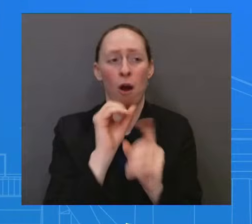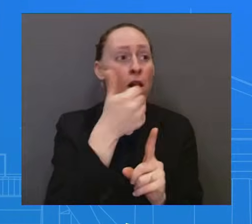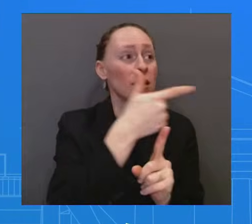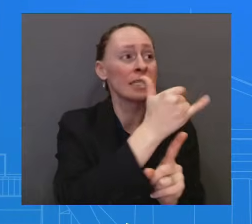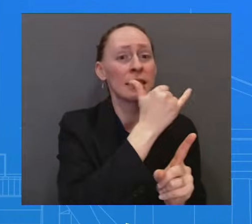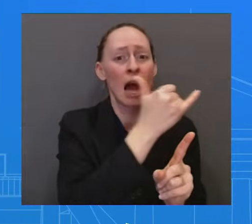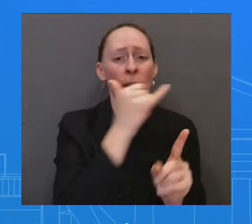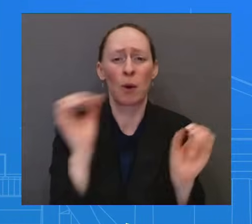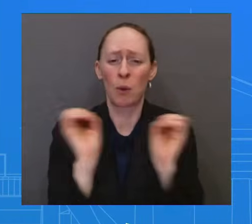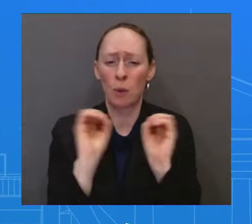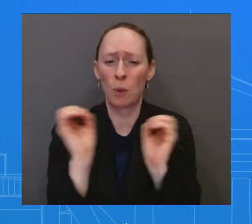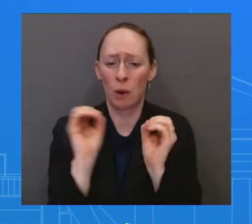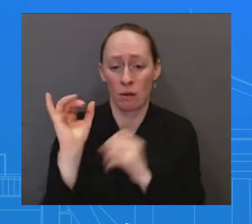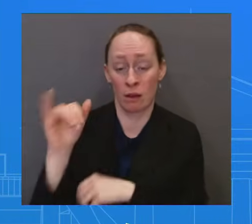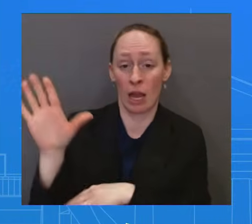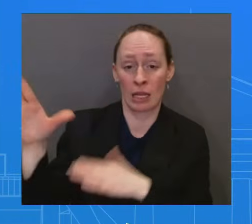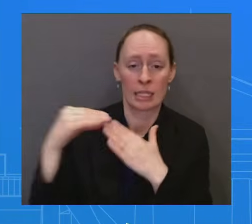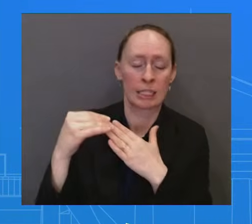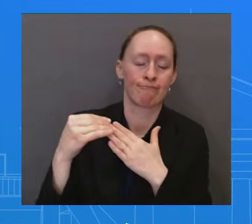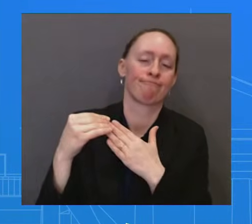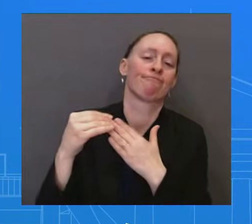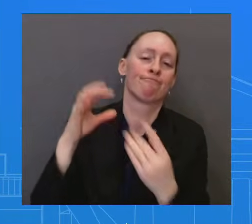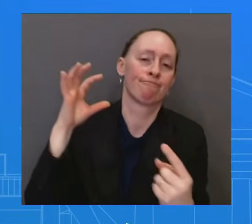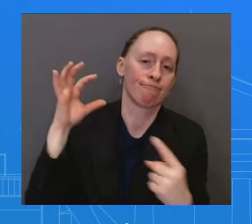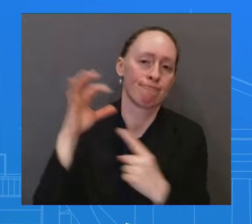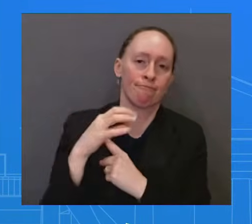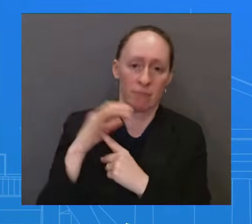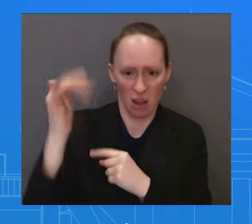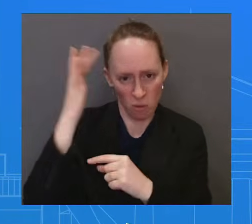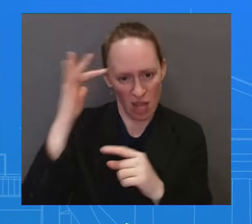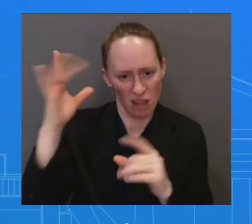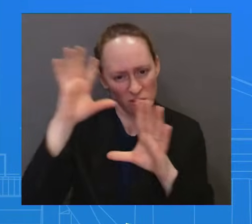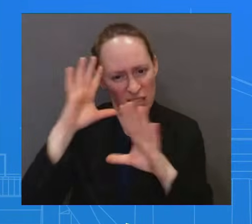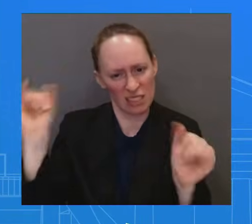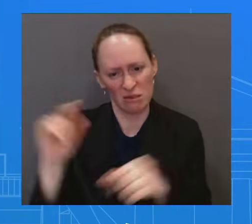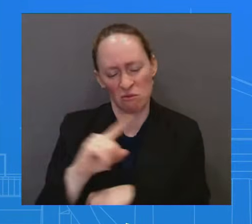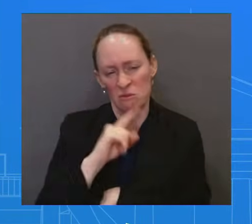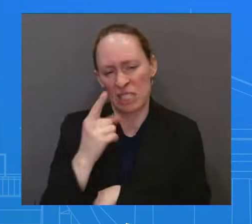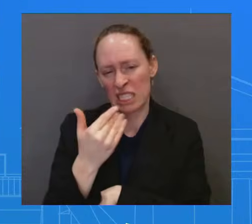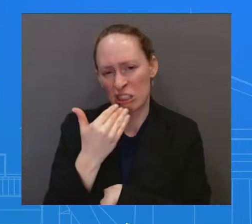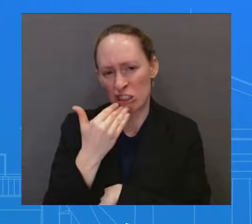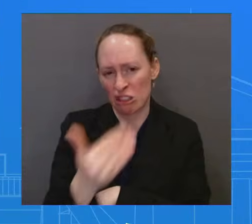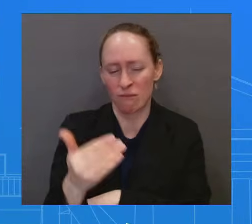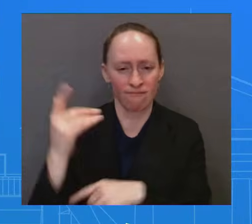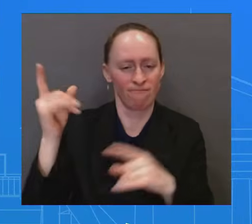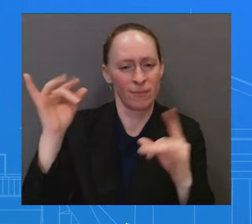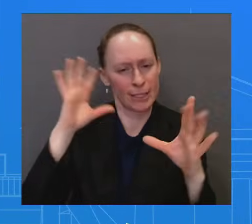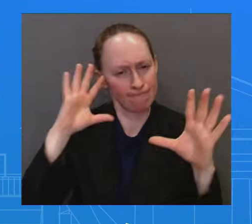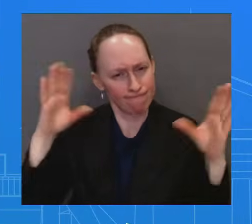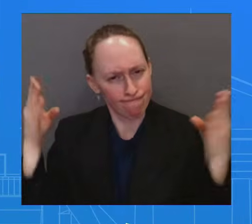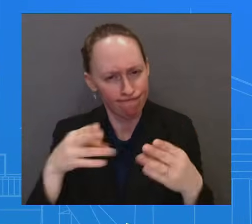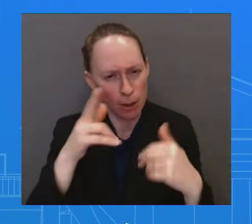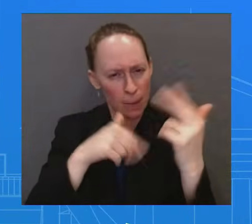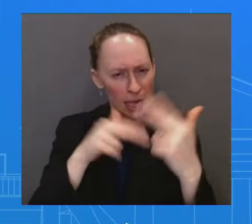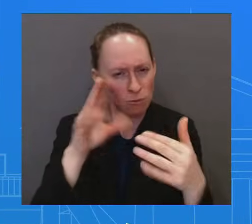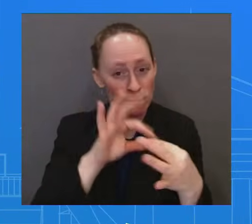invest in those relationships -- many relationships that had been let lapse by the previous administration. Ms. Jean-Pierre: Go ahead. The Press: Thanks, John.